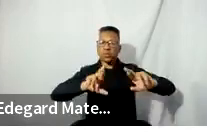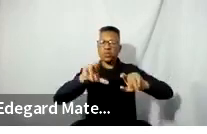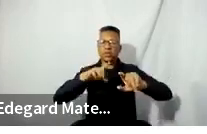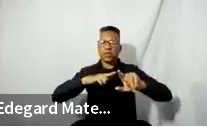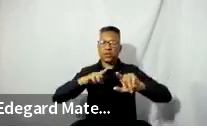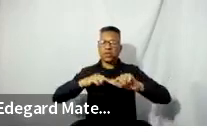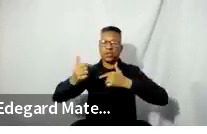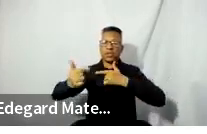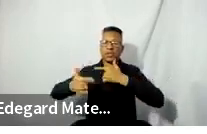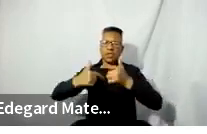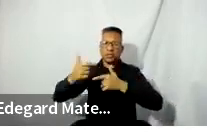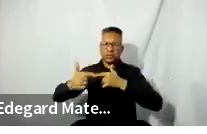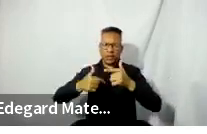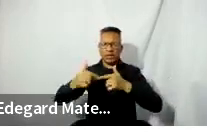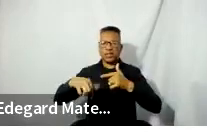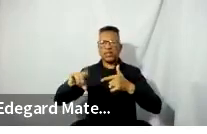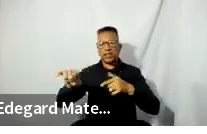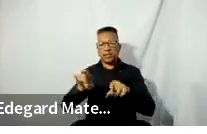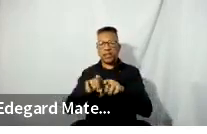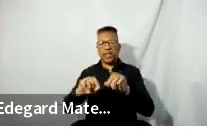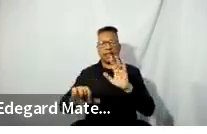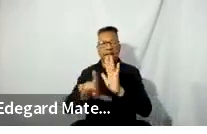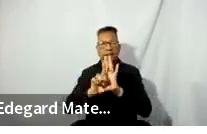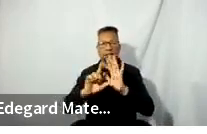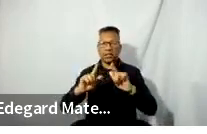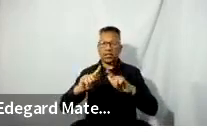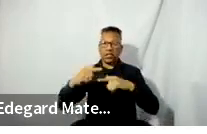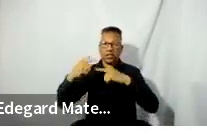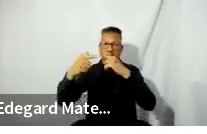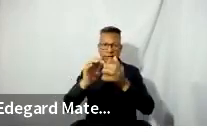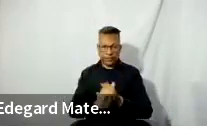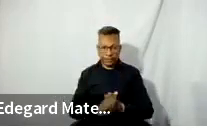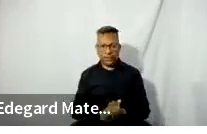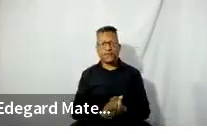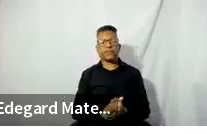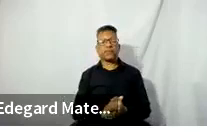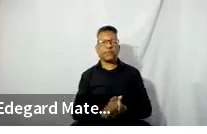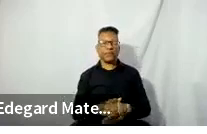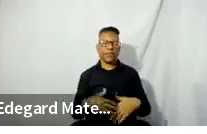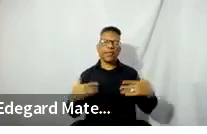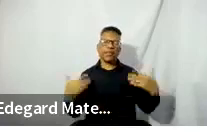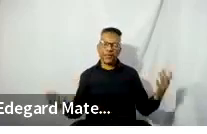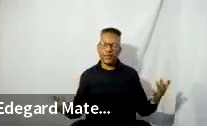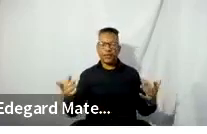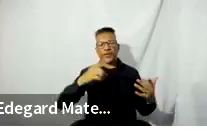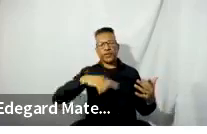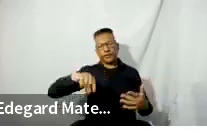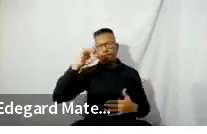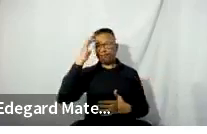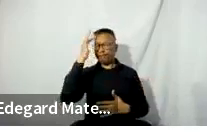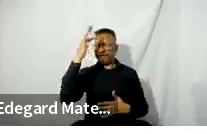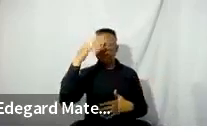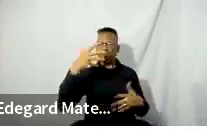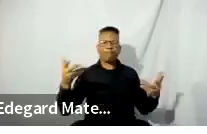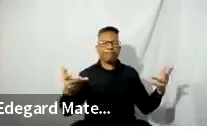later work and later work and the genetic ic law, so so that's what I thought we could ld do we'll have a look at the